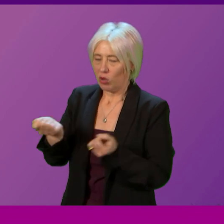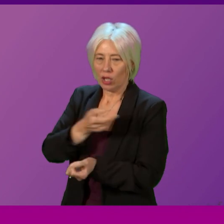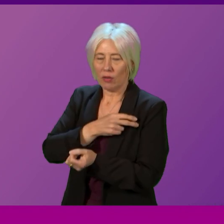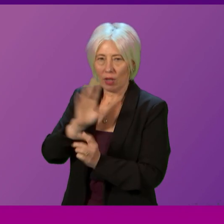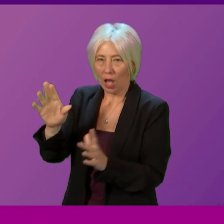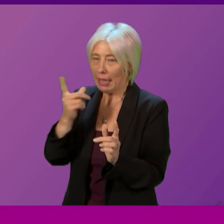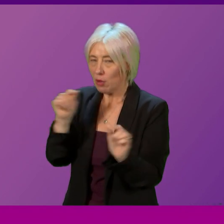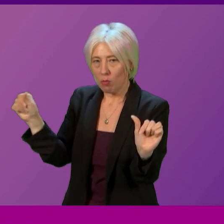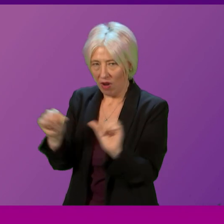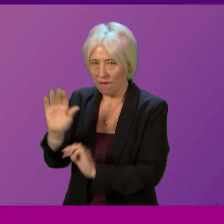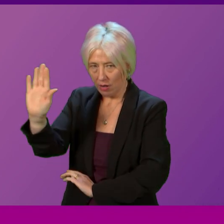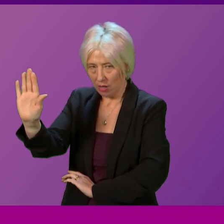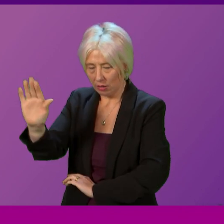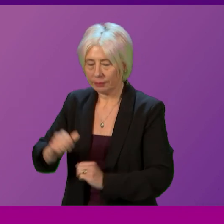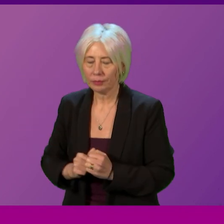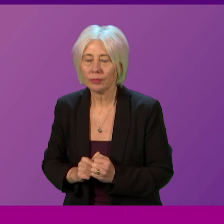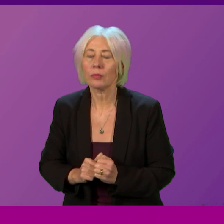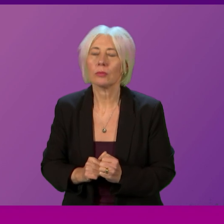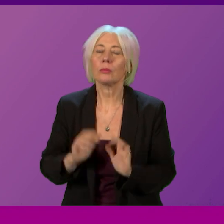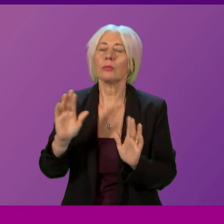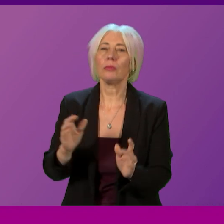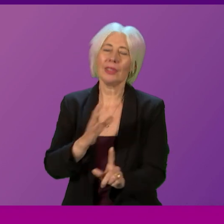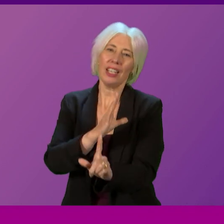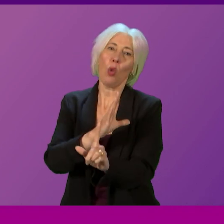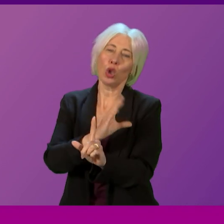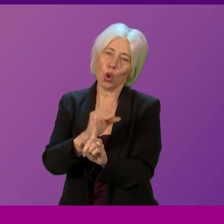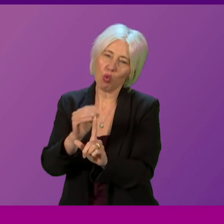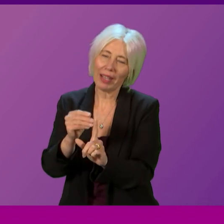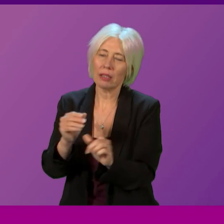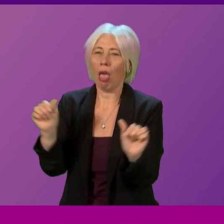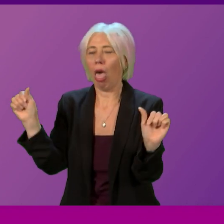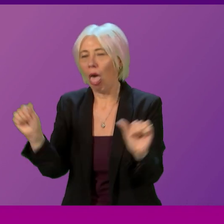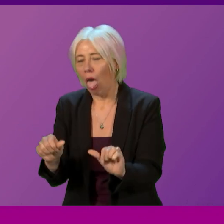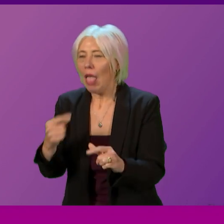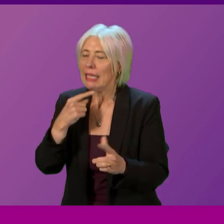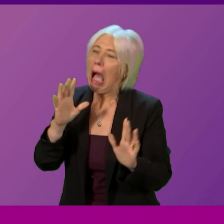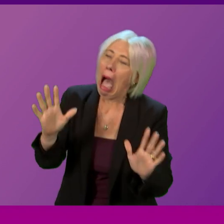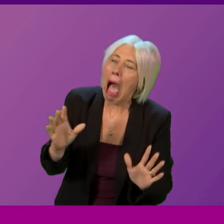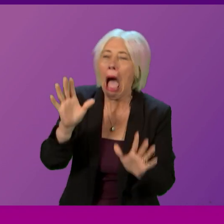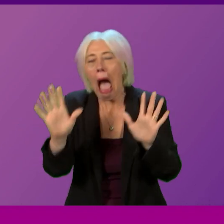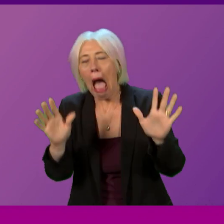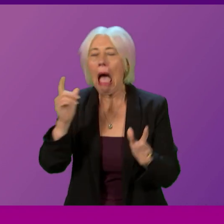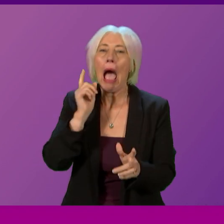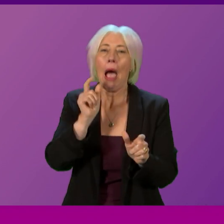Thank you, members. Briefly, First Minister. Briefly, if the Tories are now reduced to suggesting that people in Scotland did not